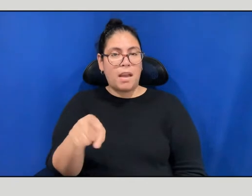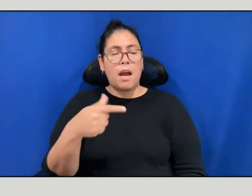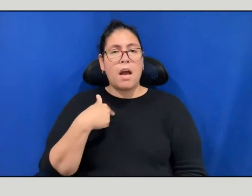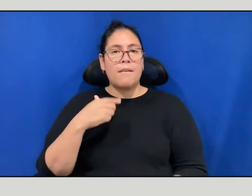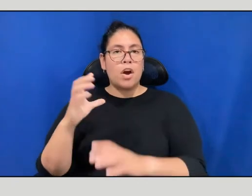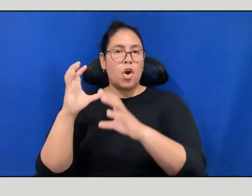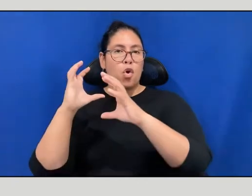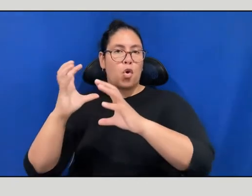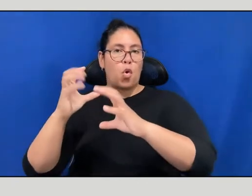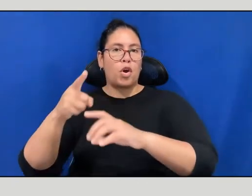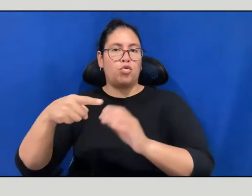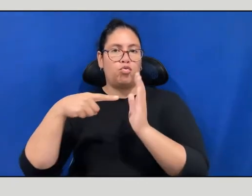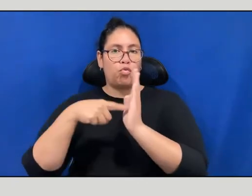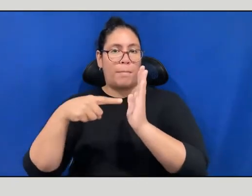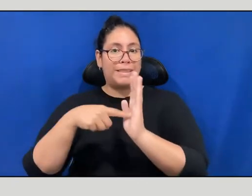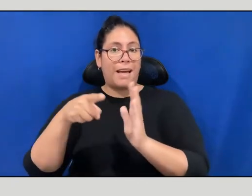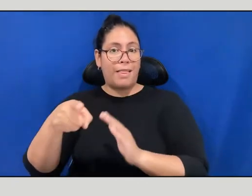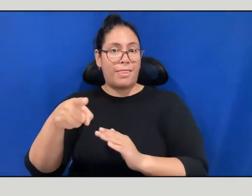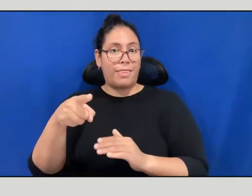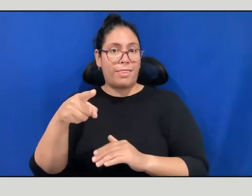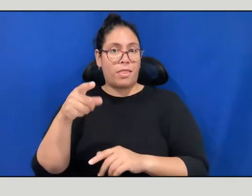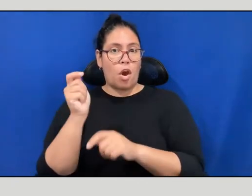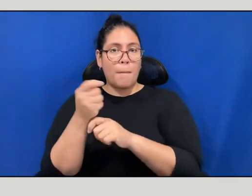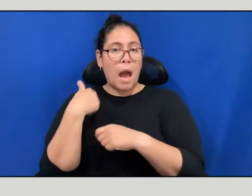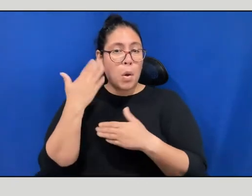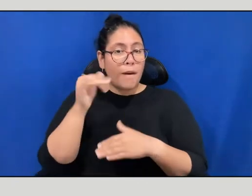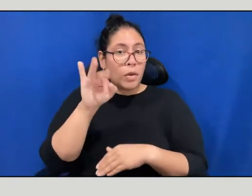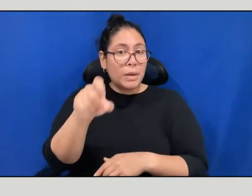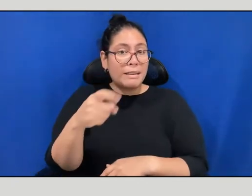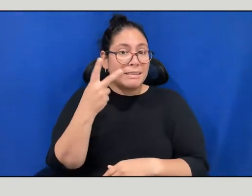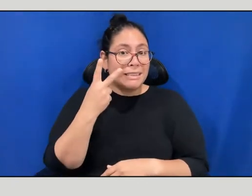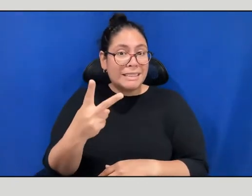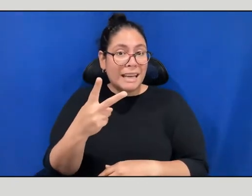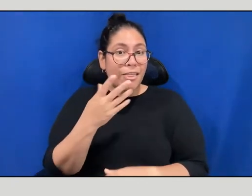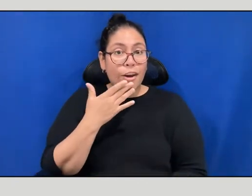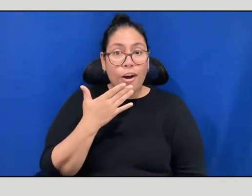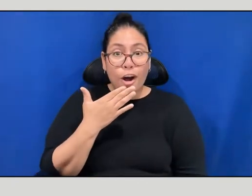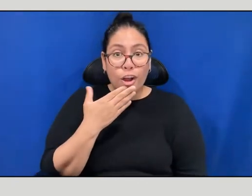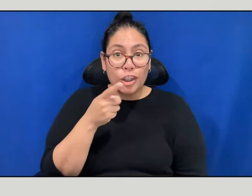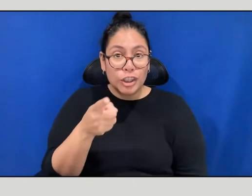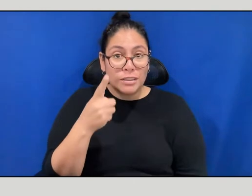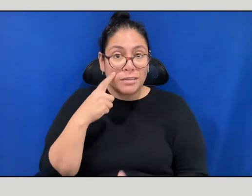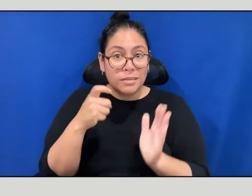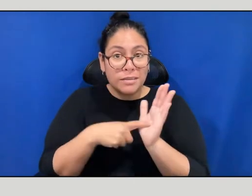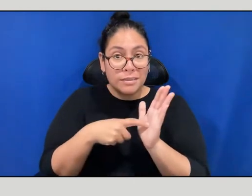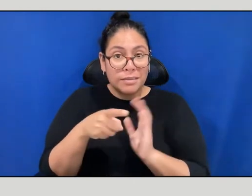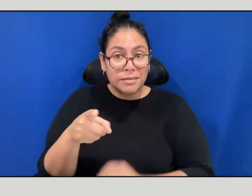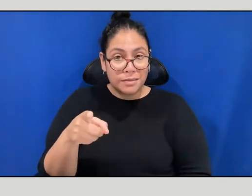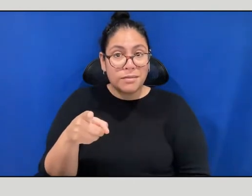I don't know if you could identify the colors of the English army. - Ah, okay. Right,